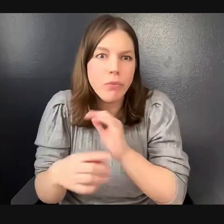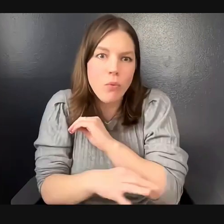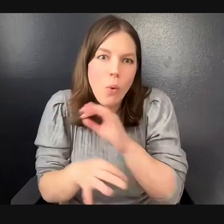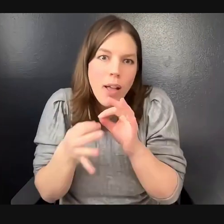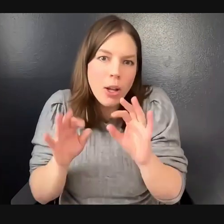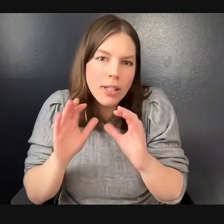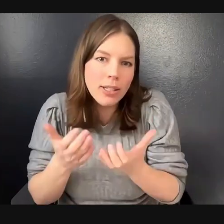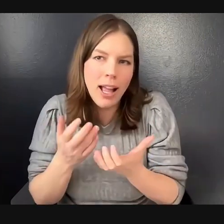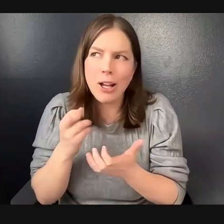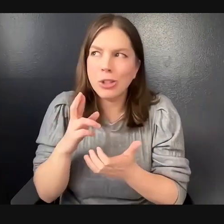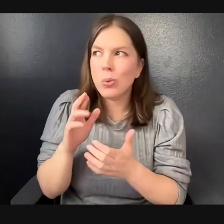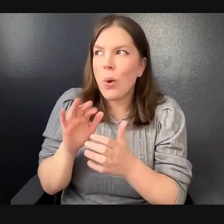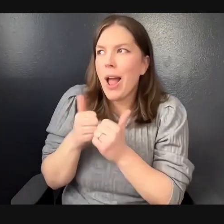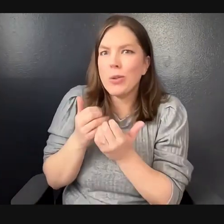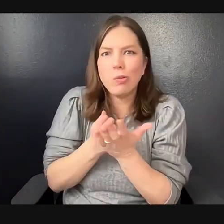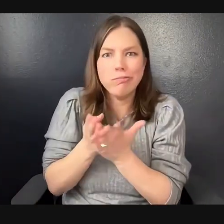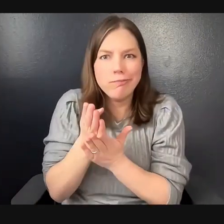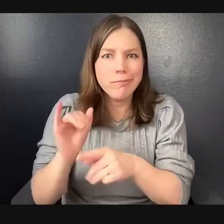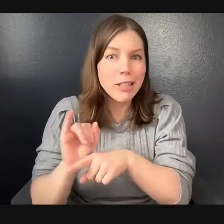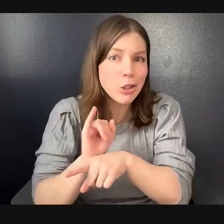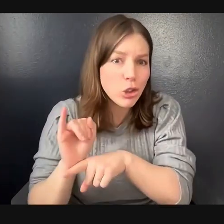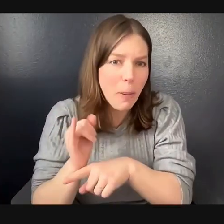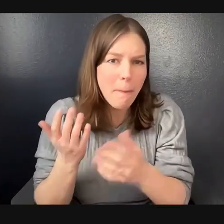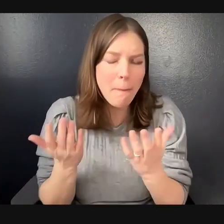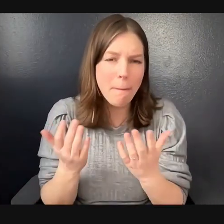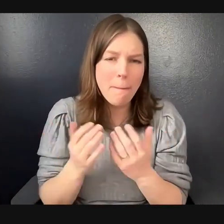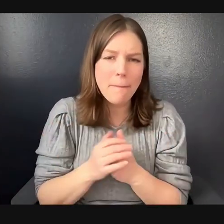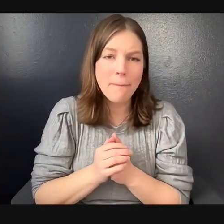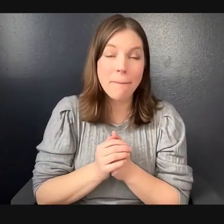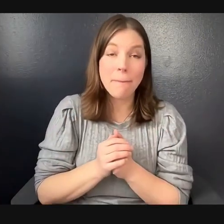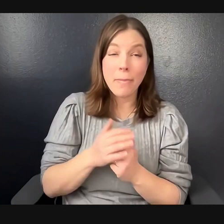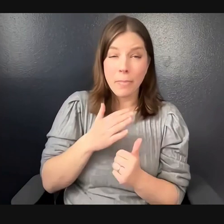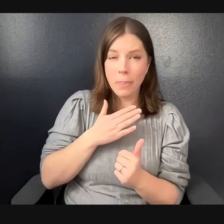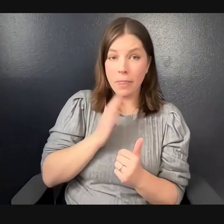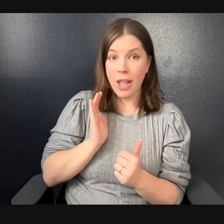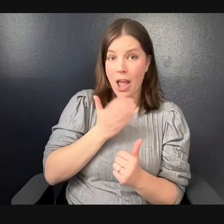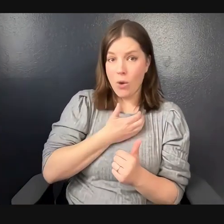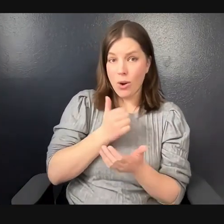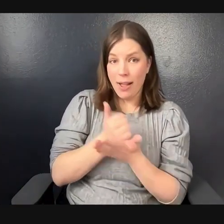Like, let's say you want to take a foreign language class, or you have an internship you would like to take advantage of.